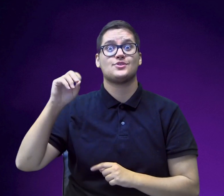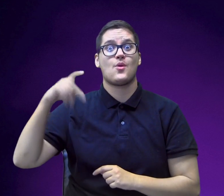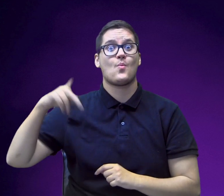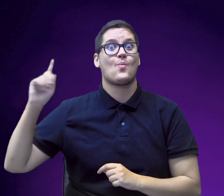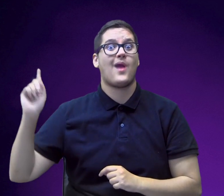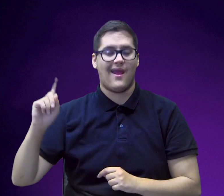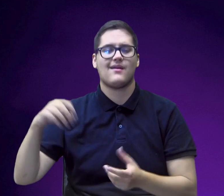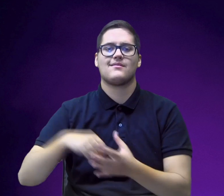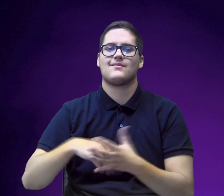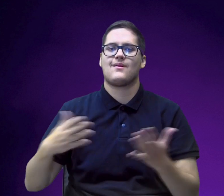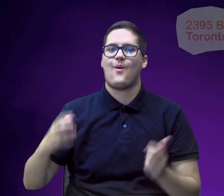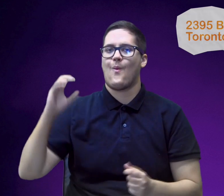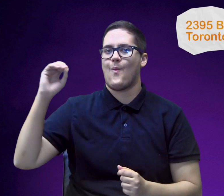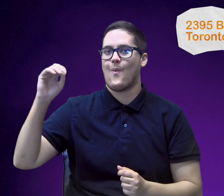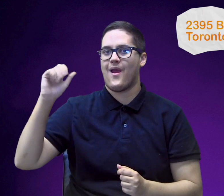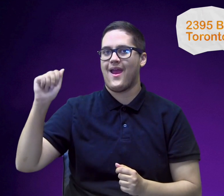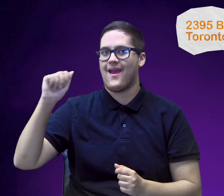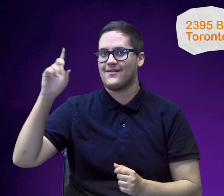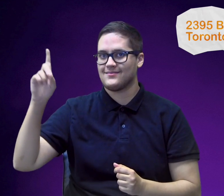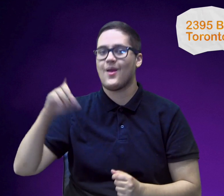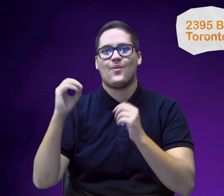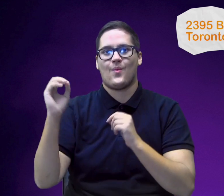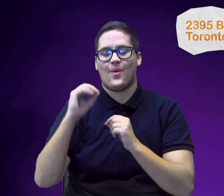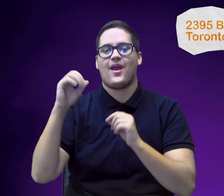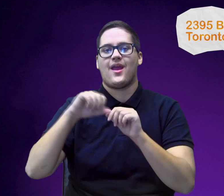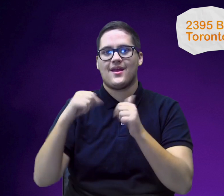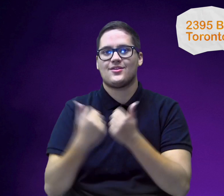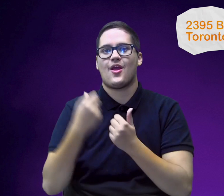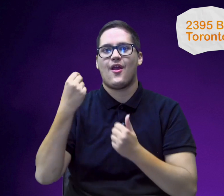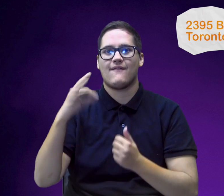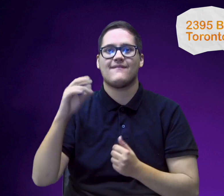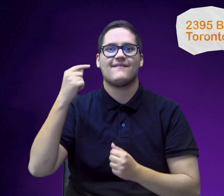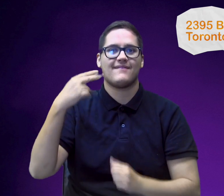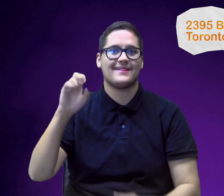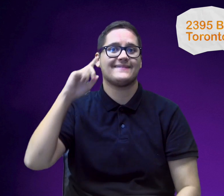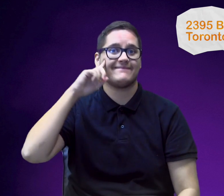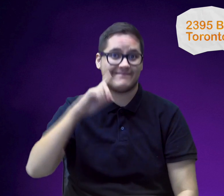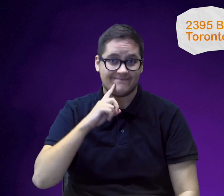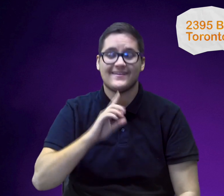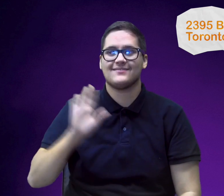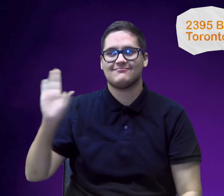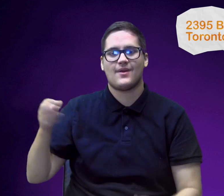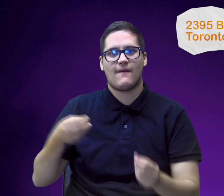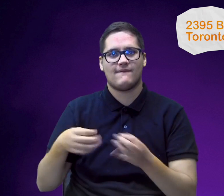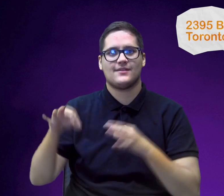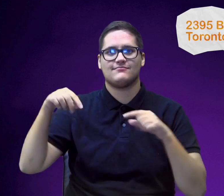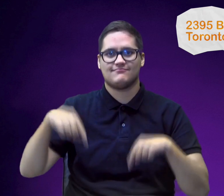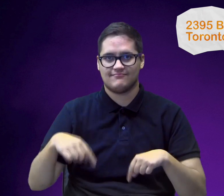DOP's office is at: OAD, Ontario Association of the Deaf, office.